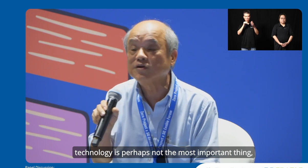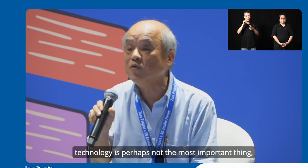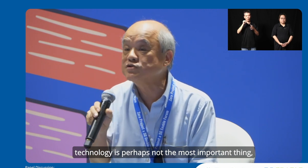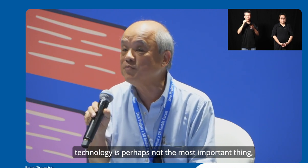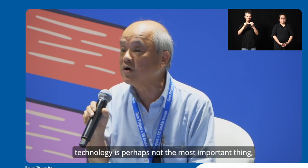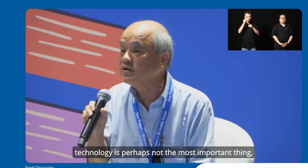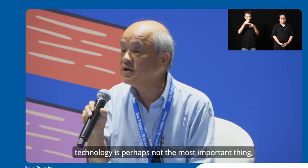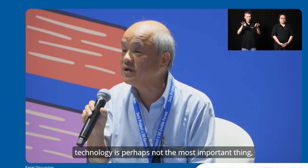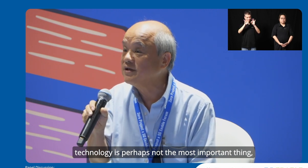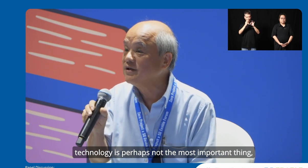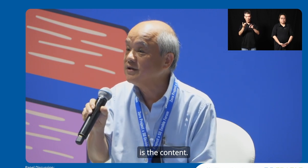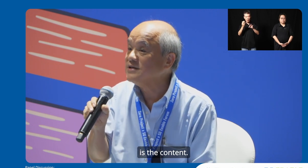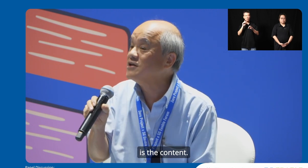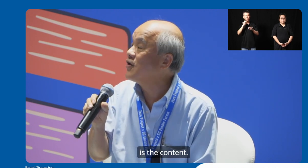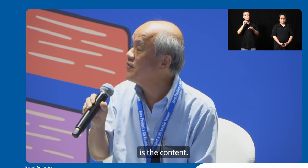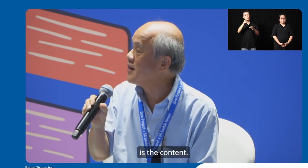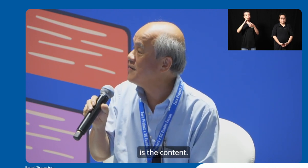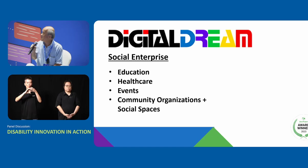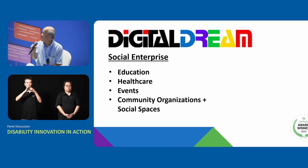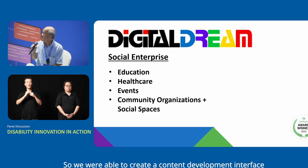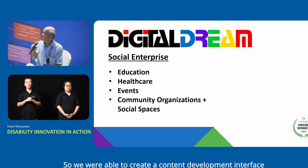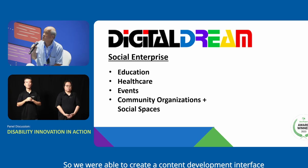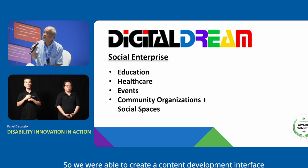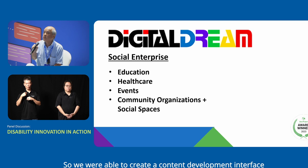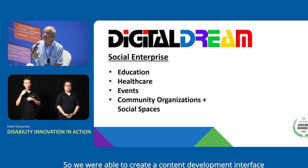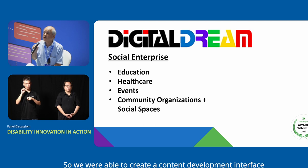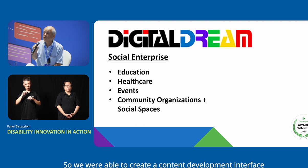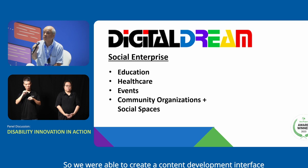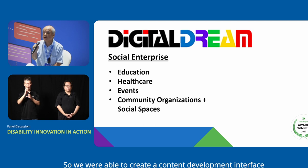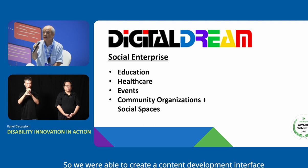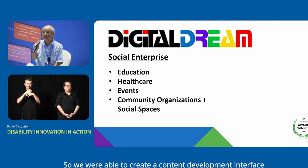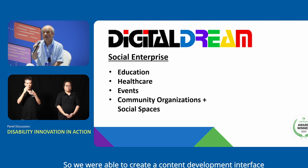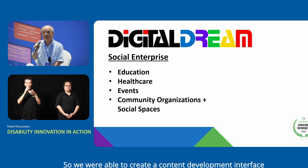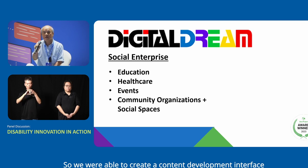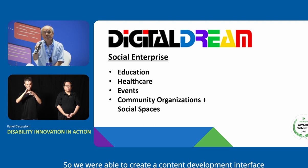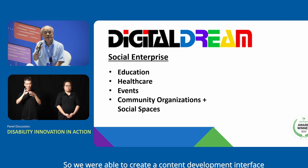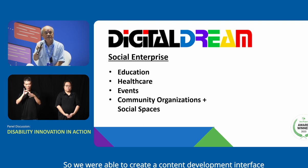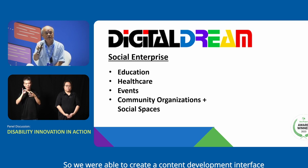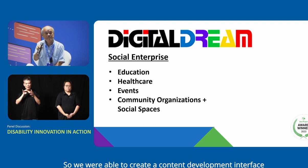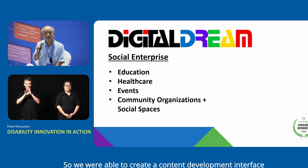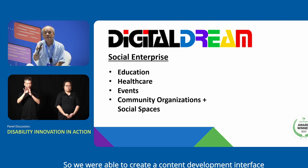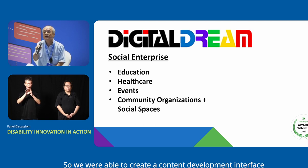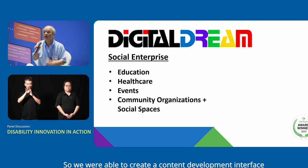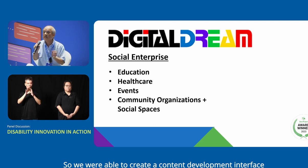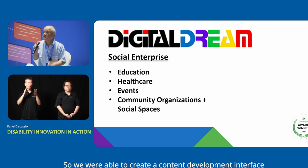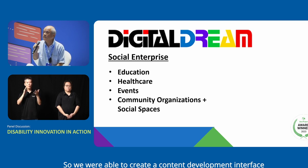the most important thing is the content so we were able to create a Content development uh interface